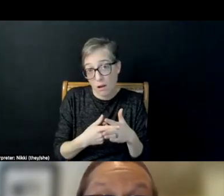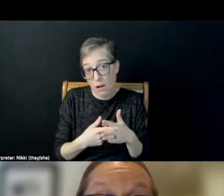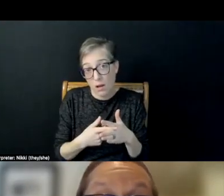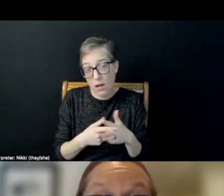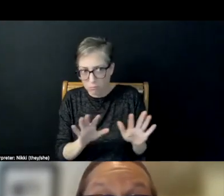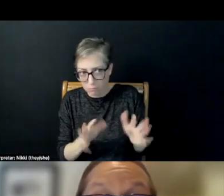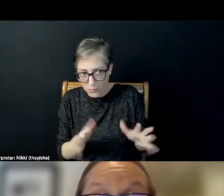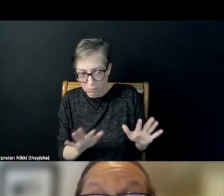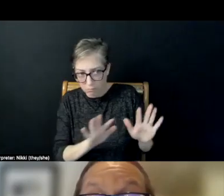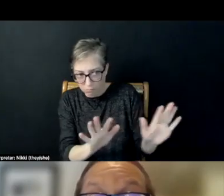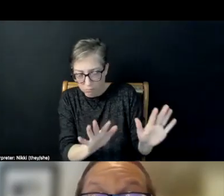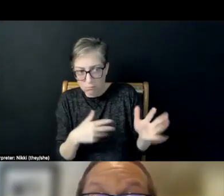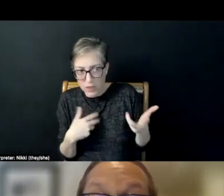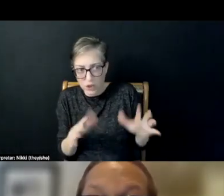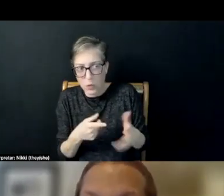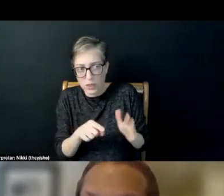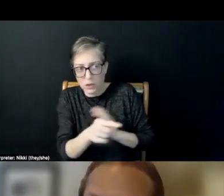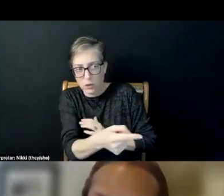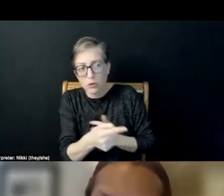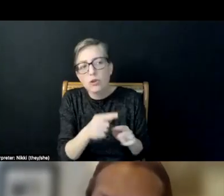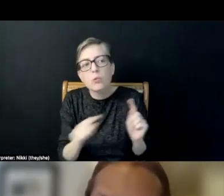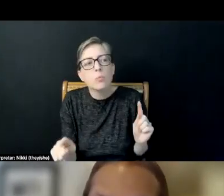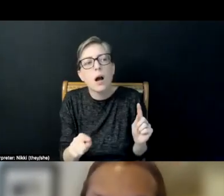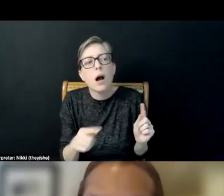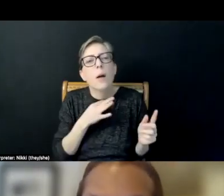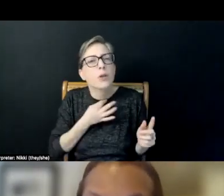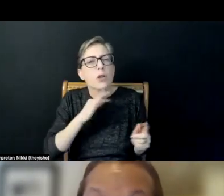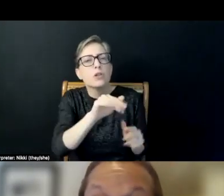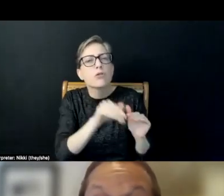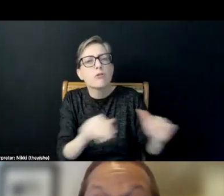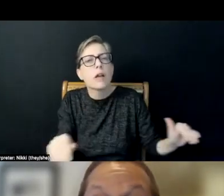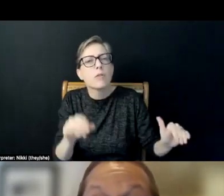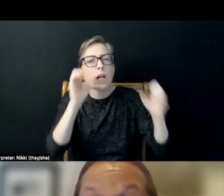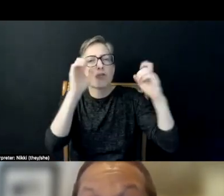I'd like to know what your level of education is? Which for me as a African American man,